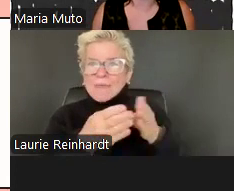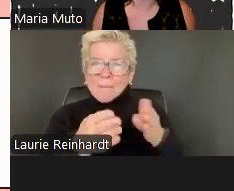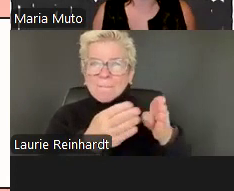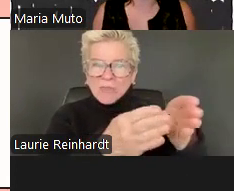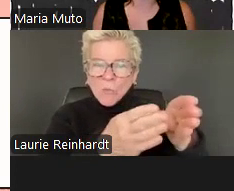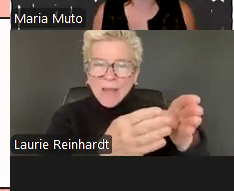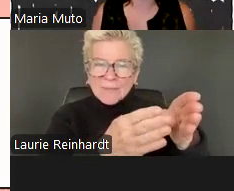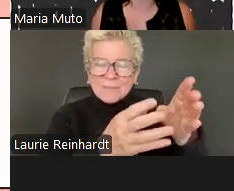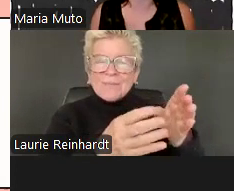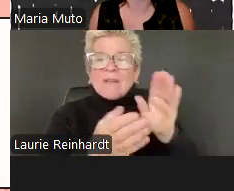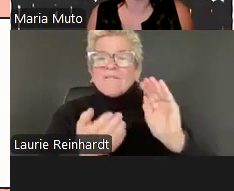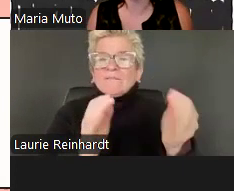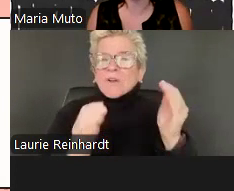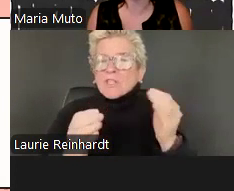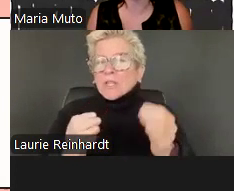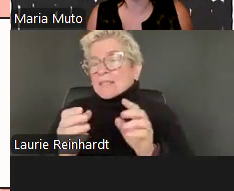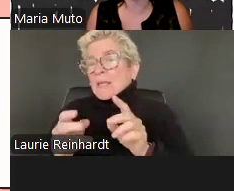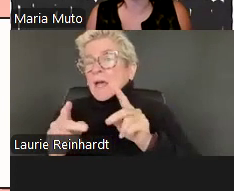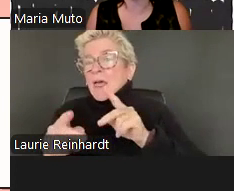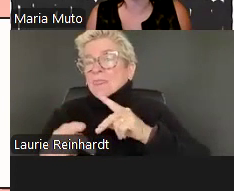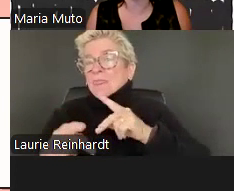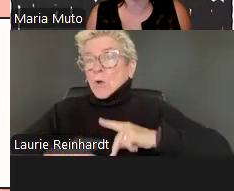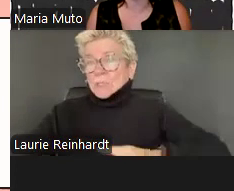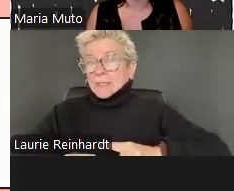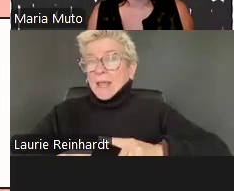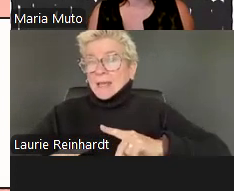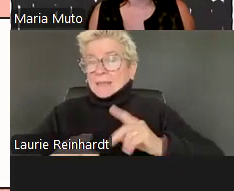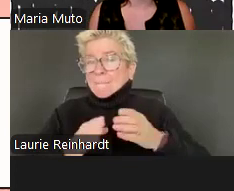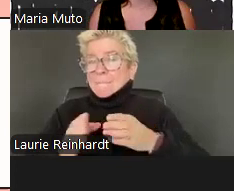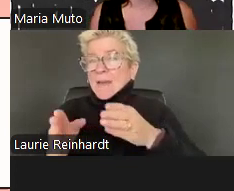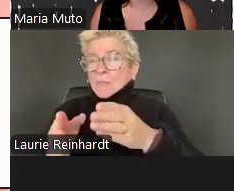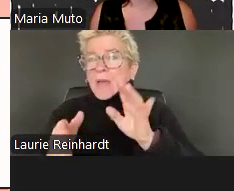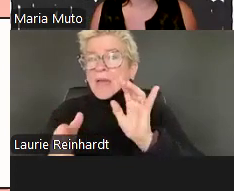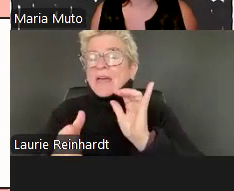to support students meeting the credit requirements in a way that makes sense